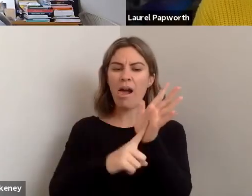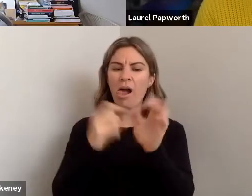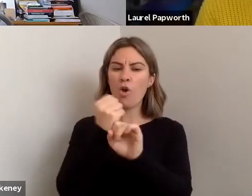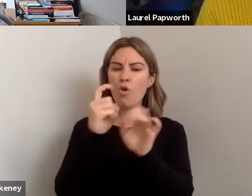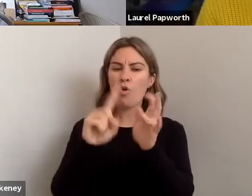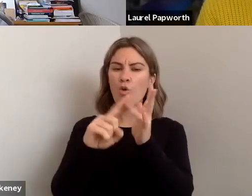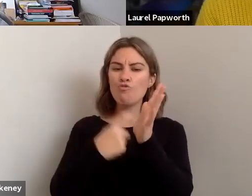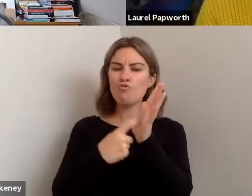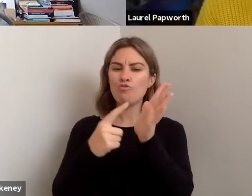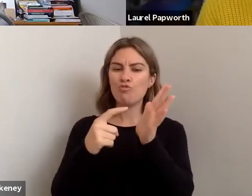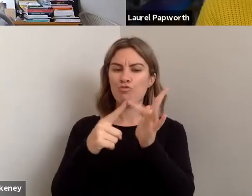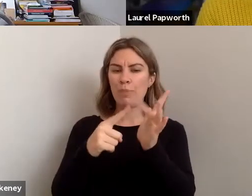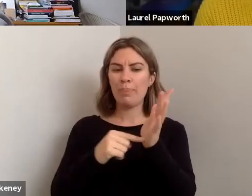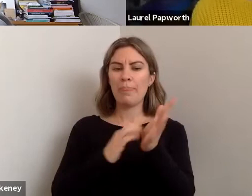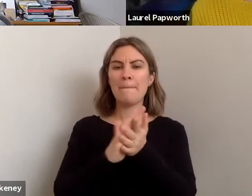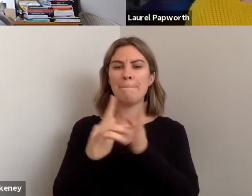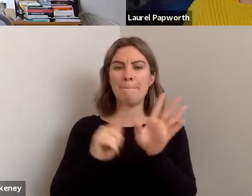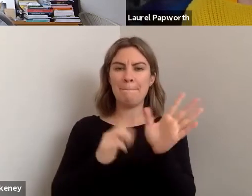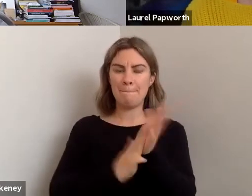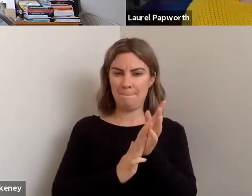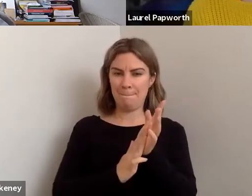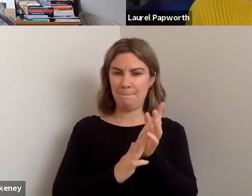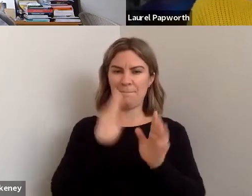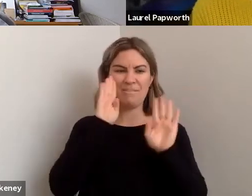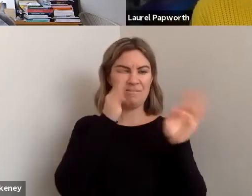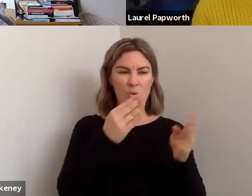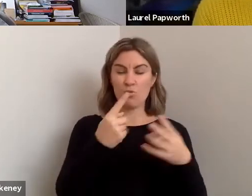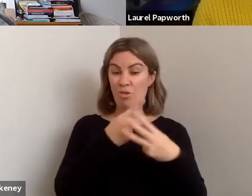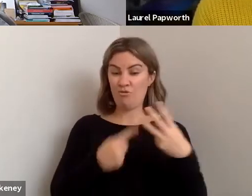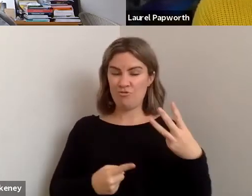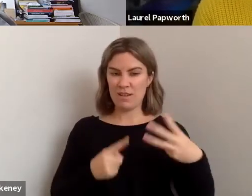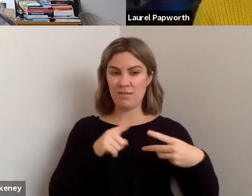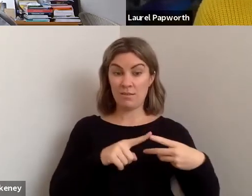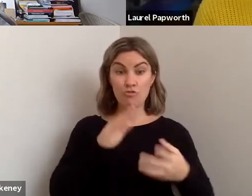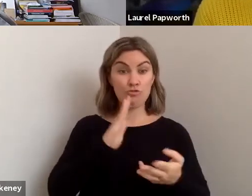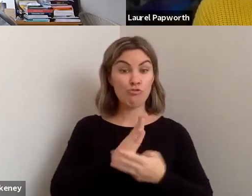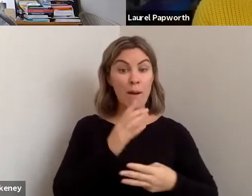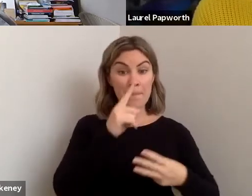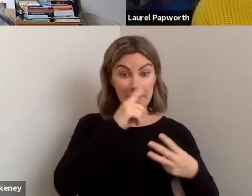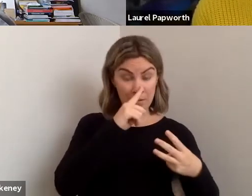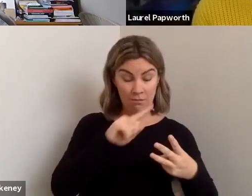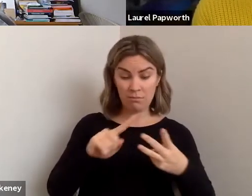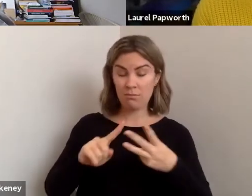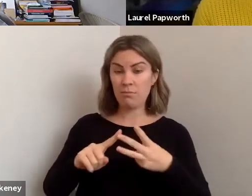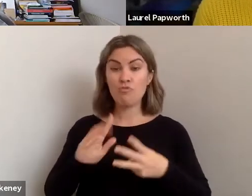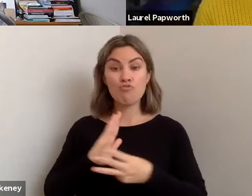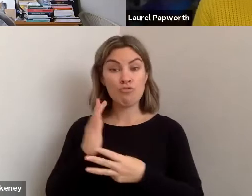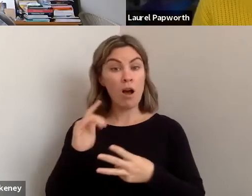right content and the right time. Without those three you're basically swimming against the algorithm.